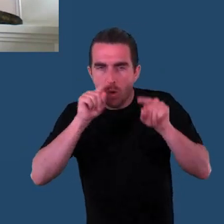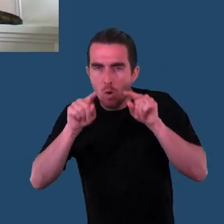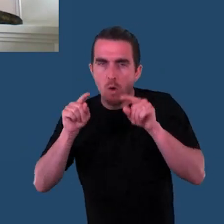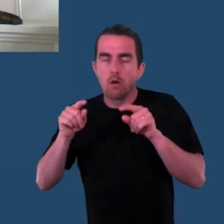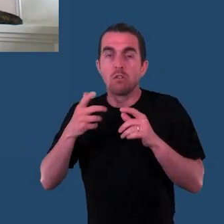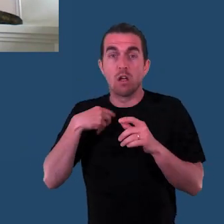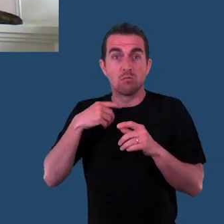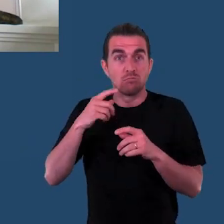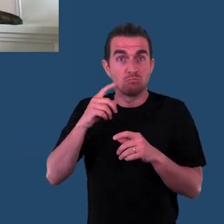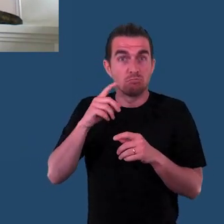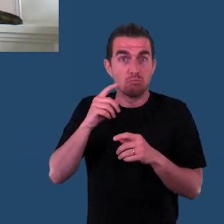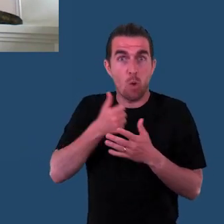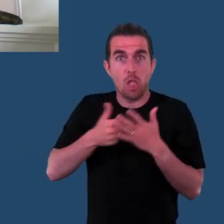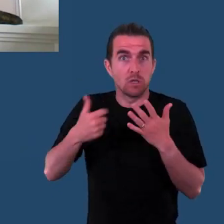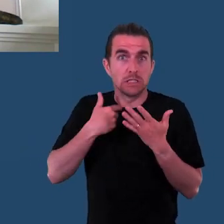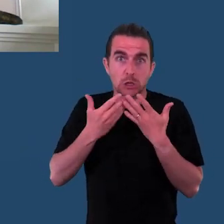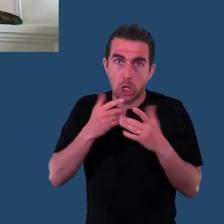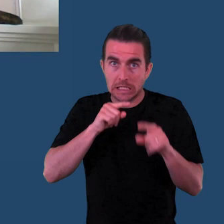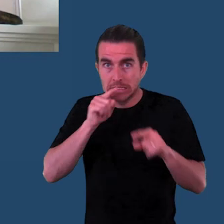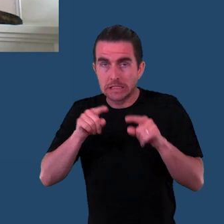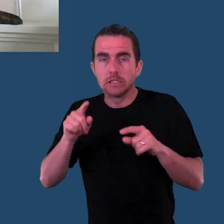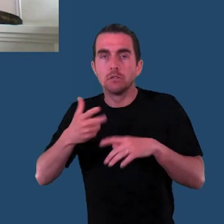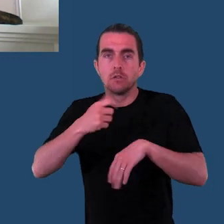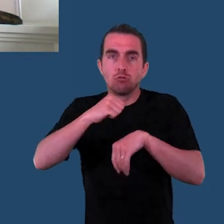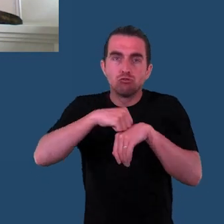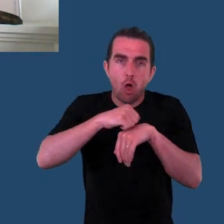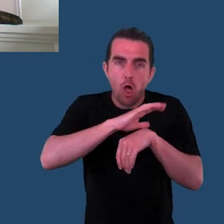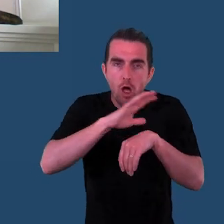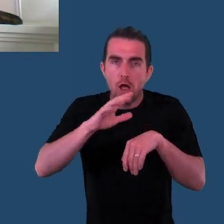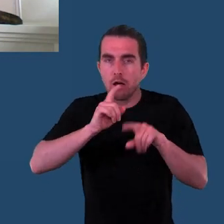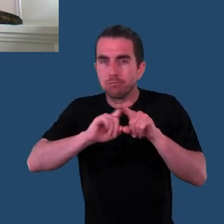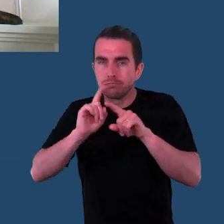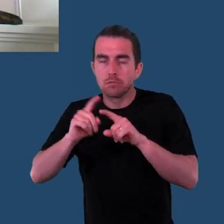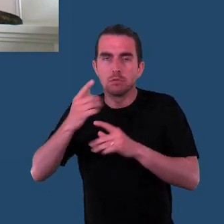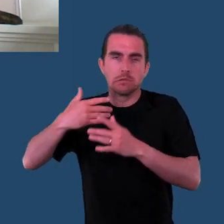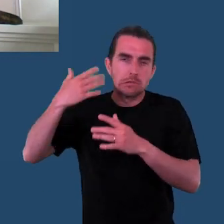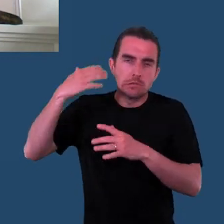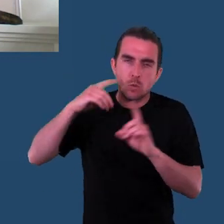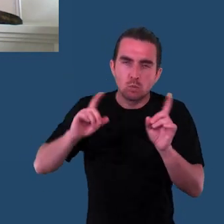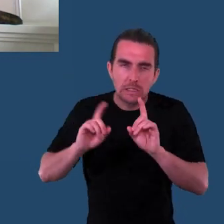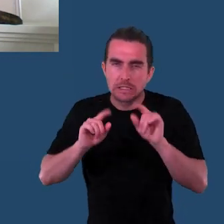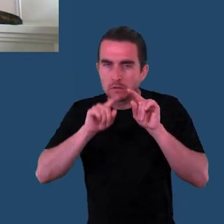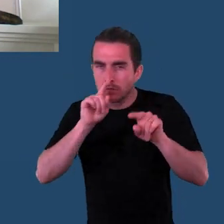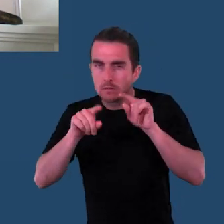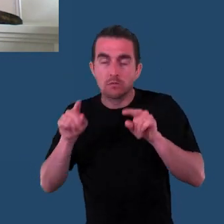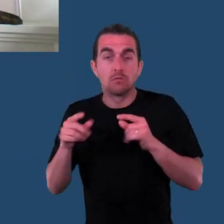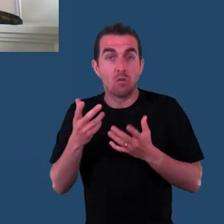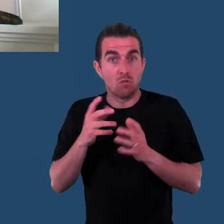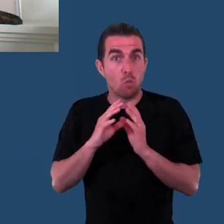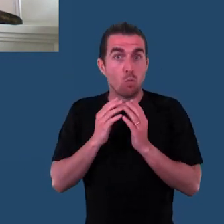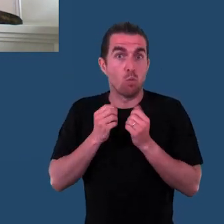because we often study that sort of thing, and the rocks, to get a better understanding of these ancient environments.